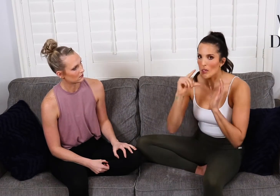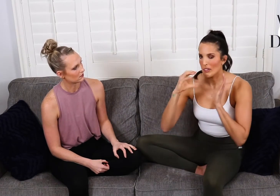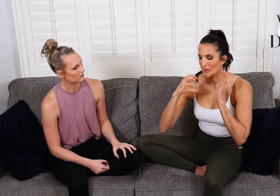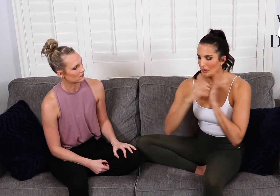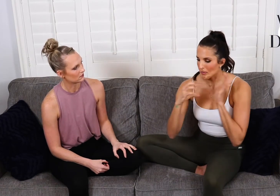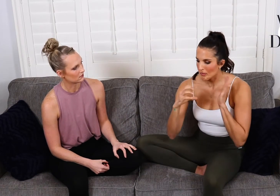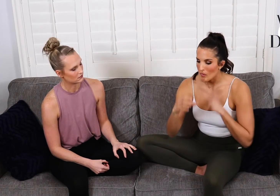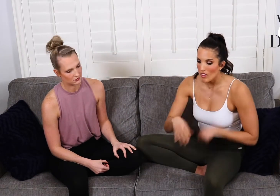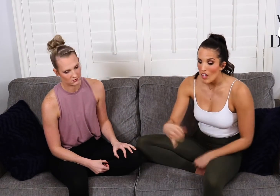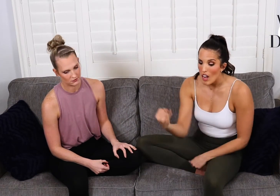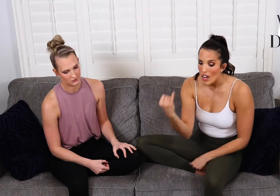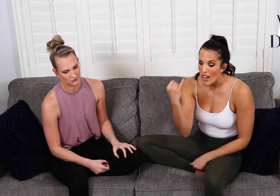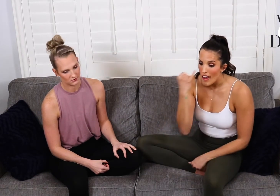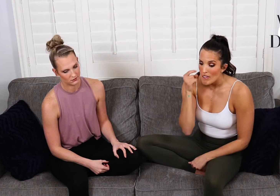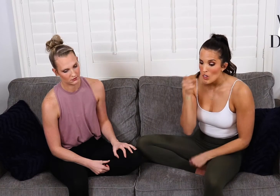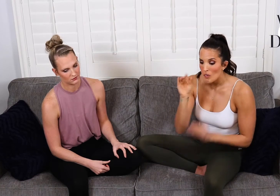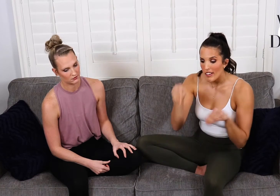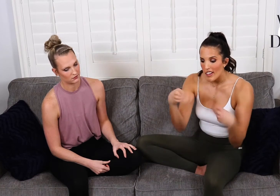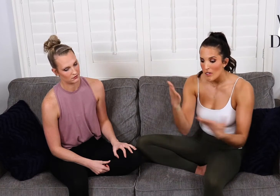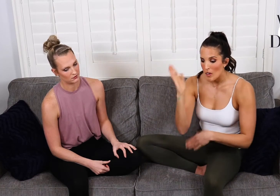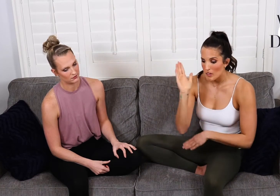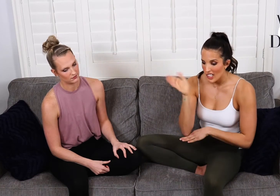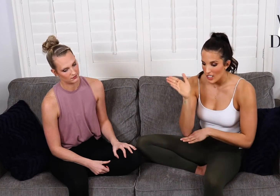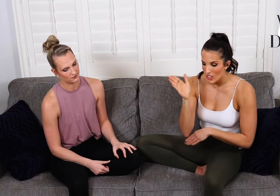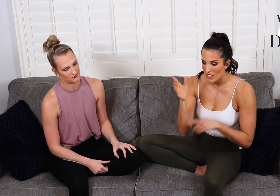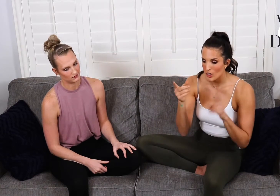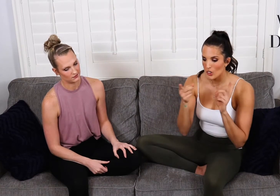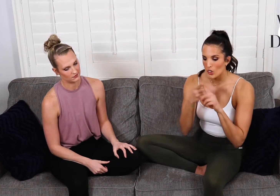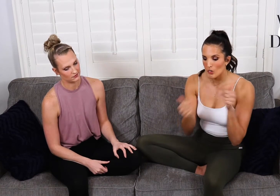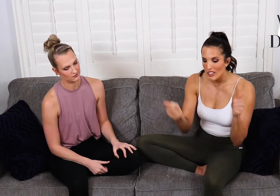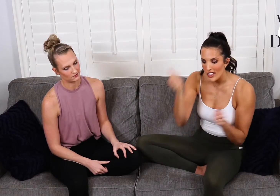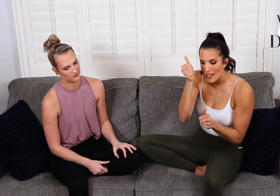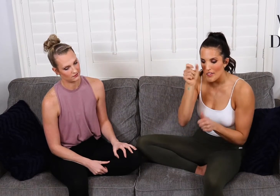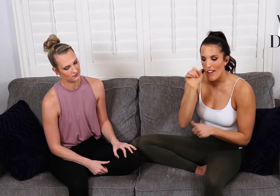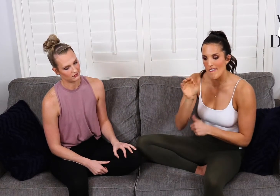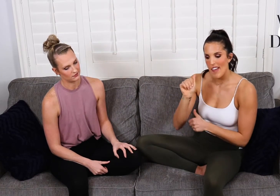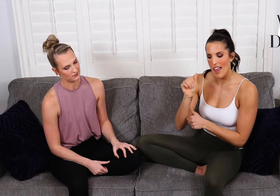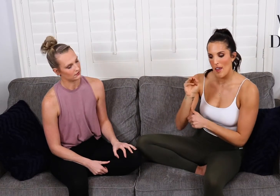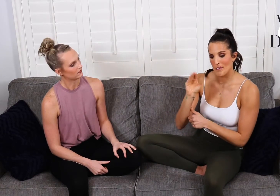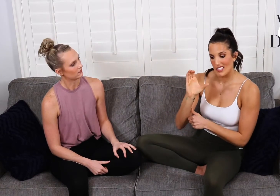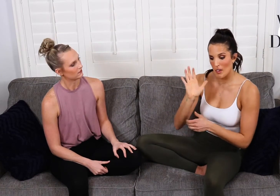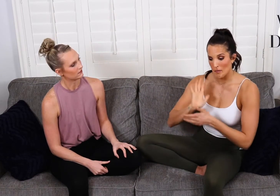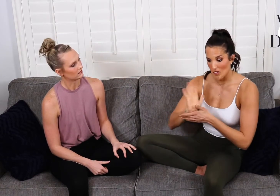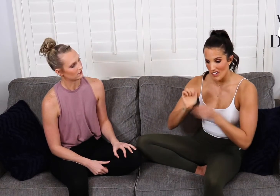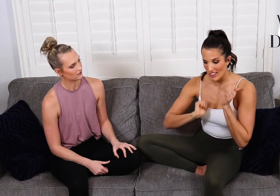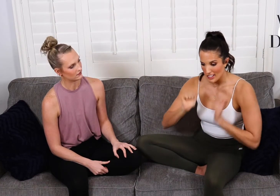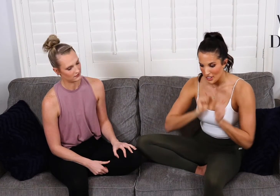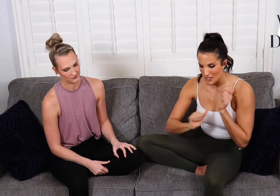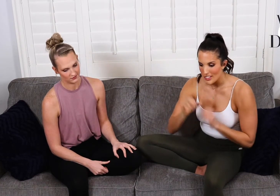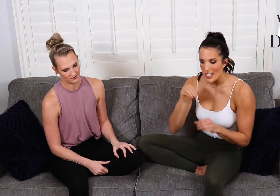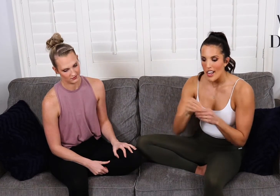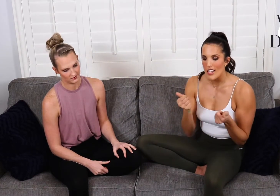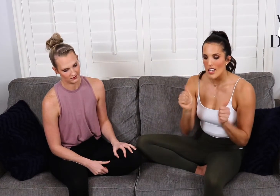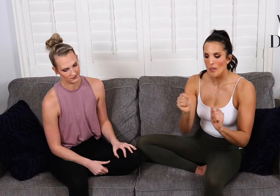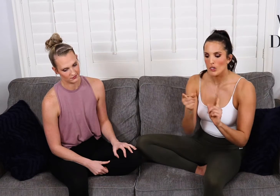it's a little bit long. “If you were giving a presentation to the executives AMC movie theaters in attempt